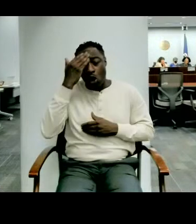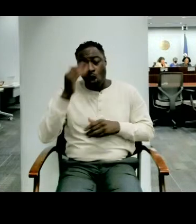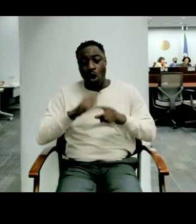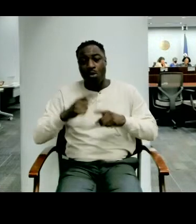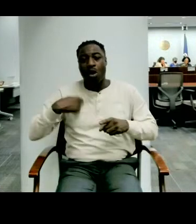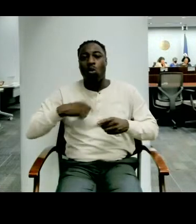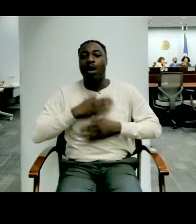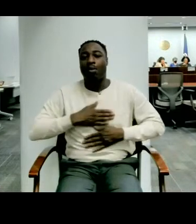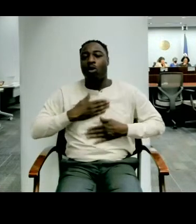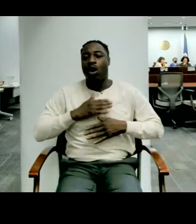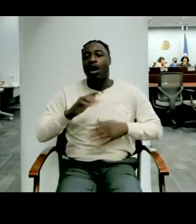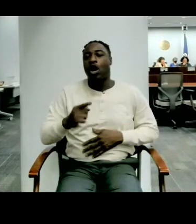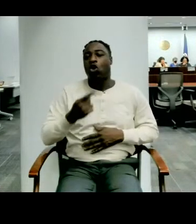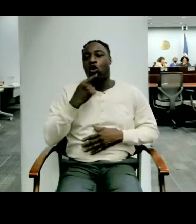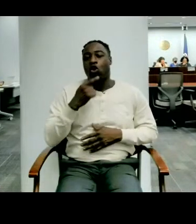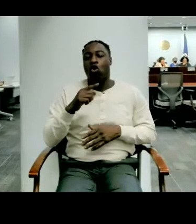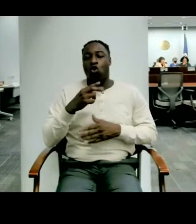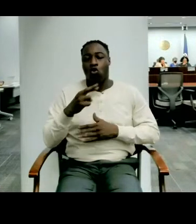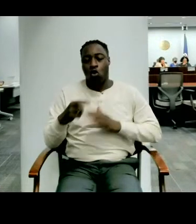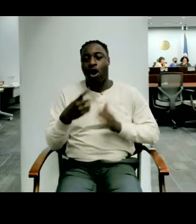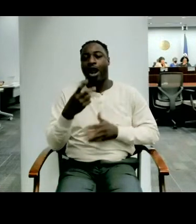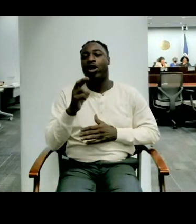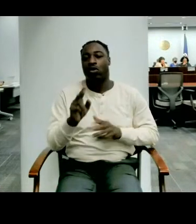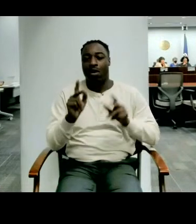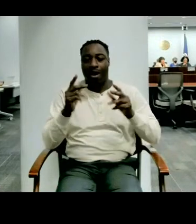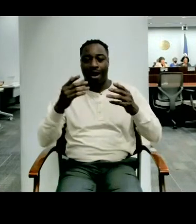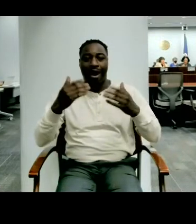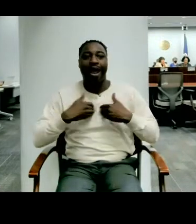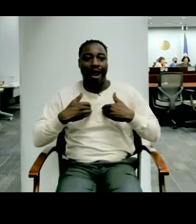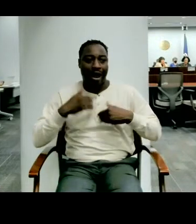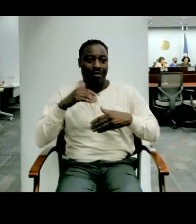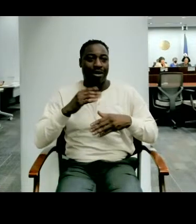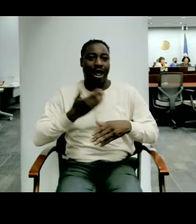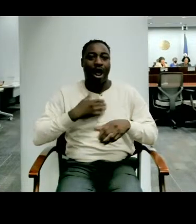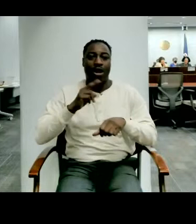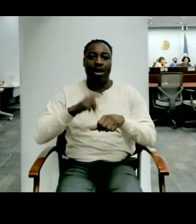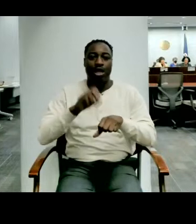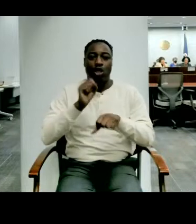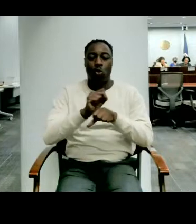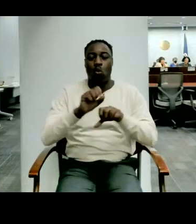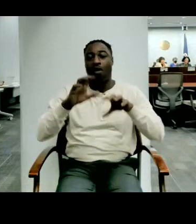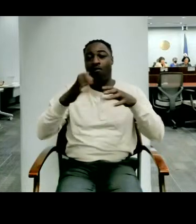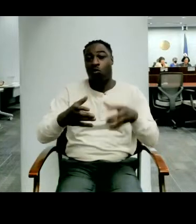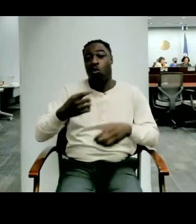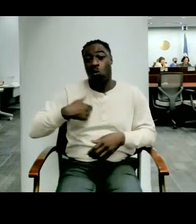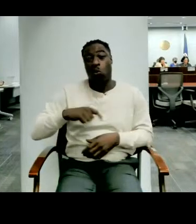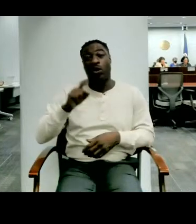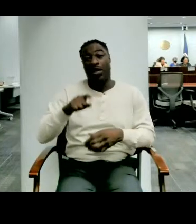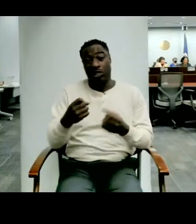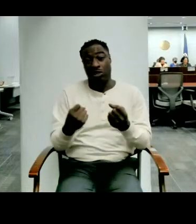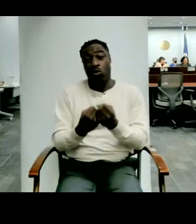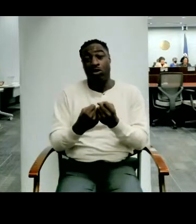the critical role HR professionals play in our workforce and they need to be supported. I think I am out of time.